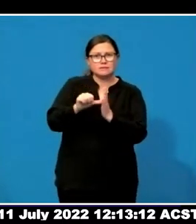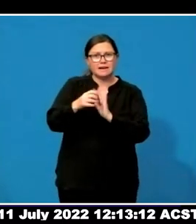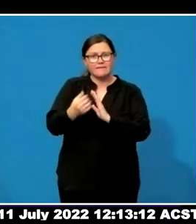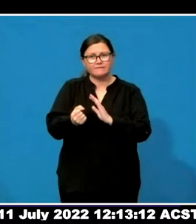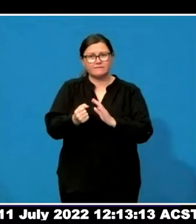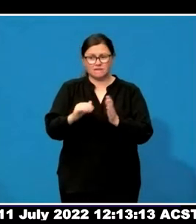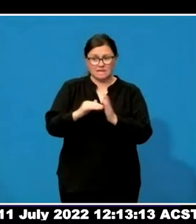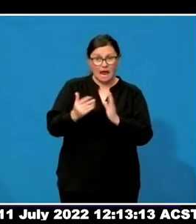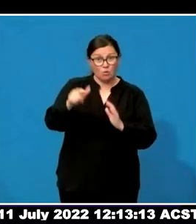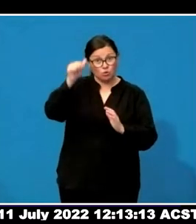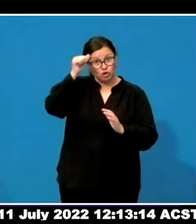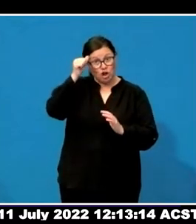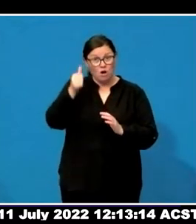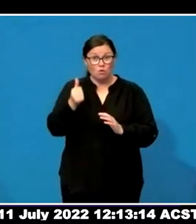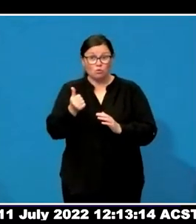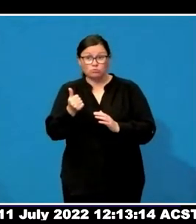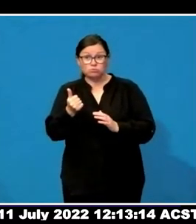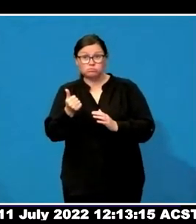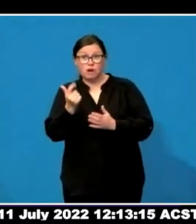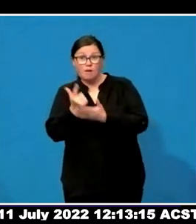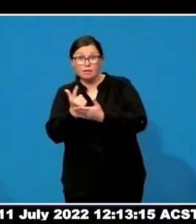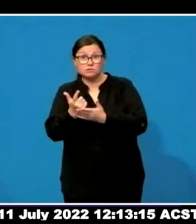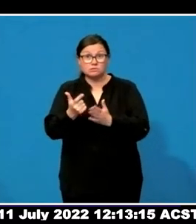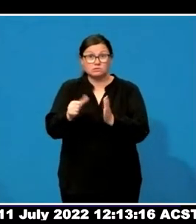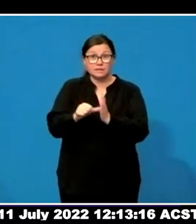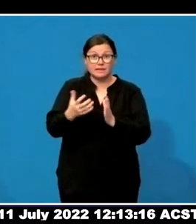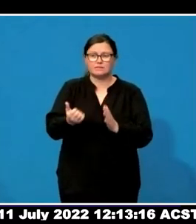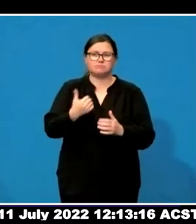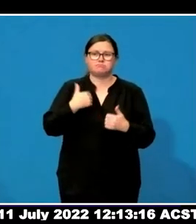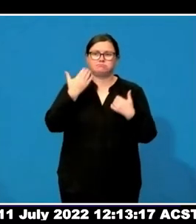No, I don't know. MS TARRAGO: And would you like to know?